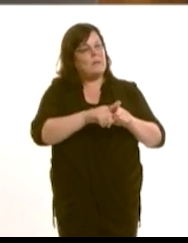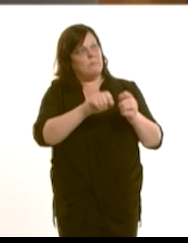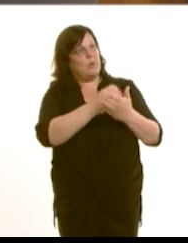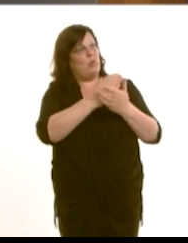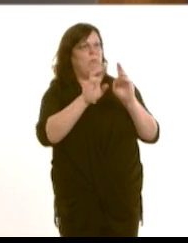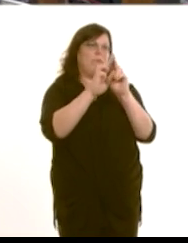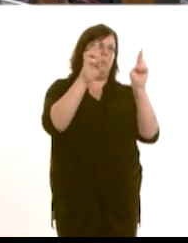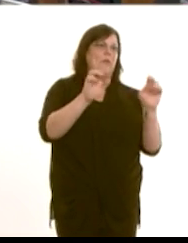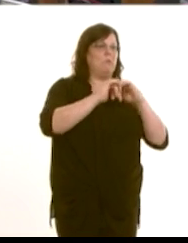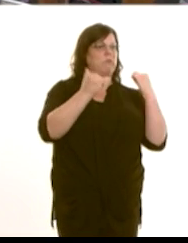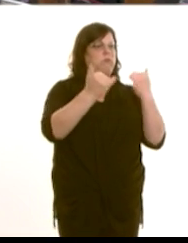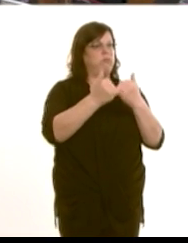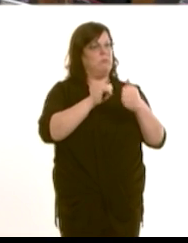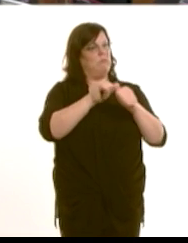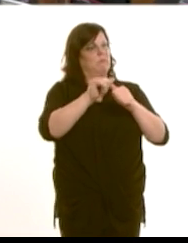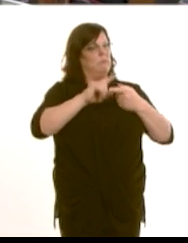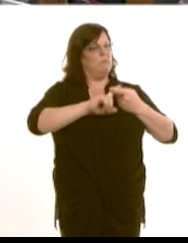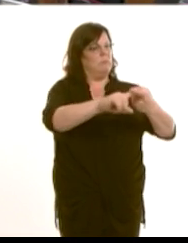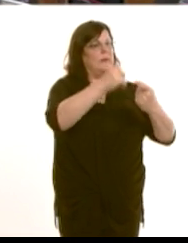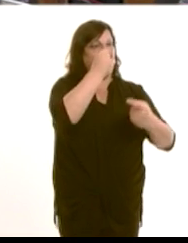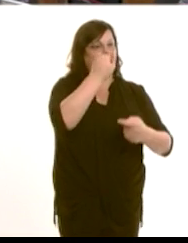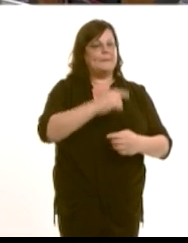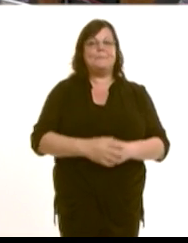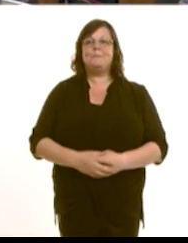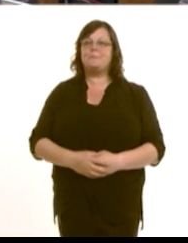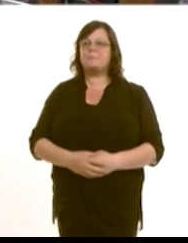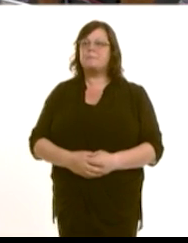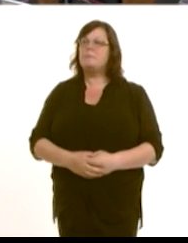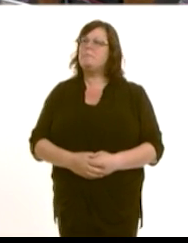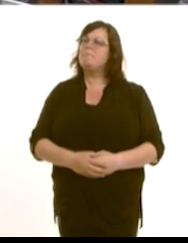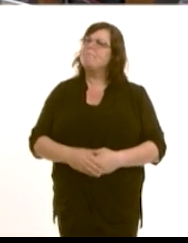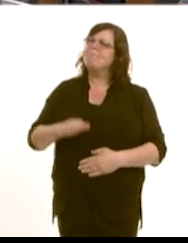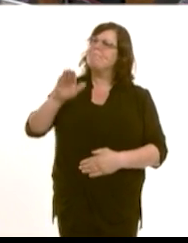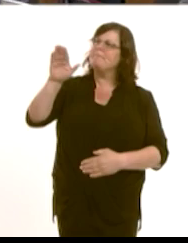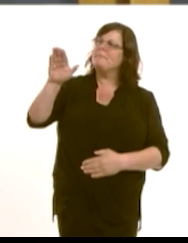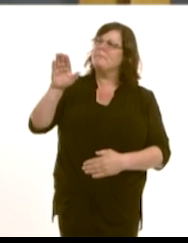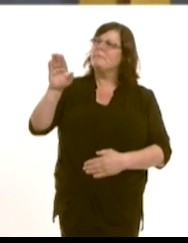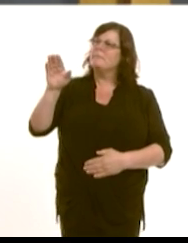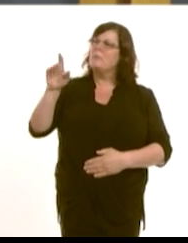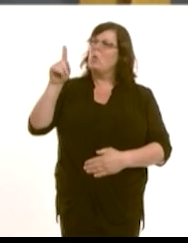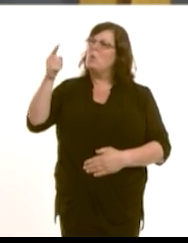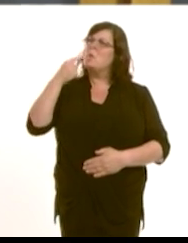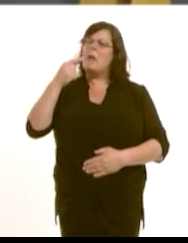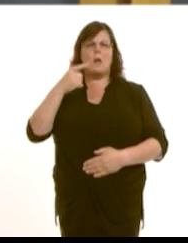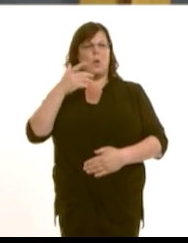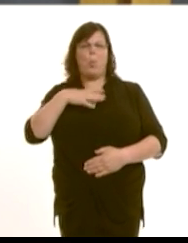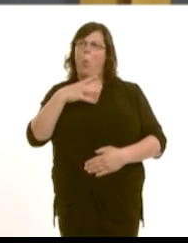Neil McEvoy: Do you not think that thereís a contradiction between seeking to increase